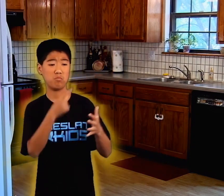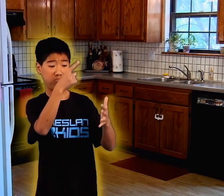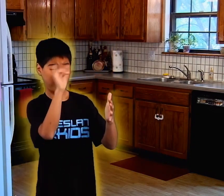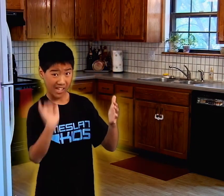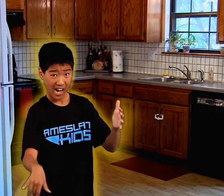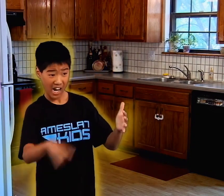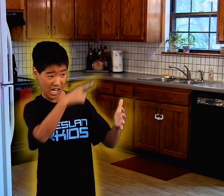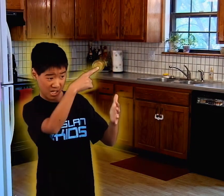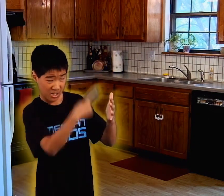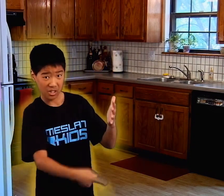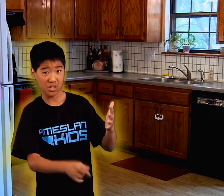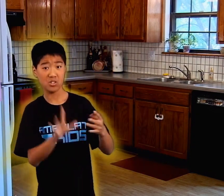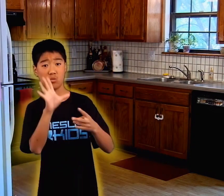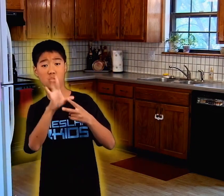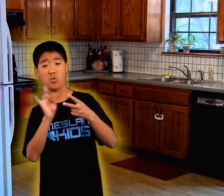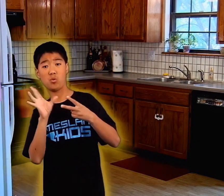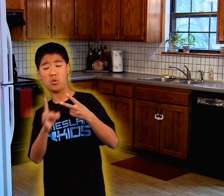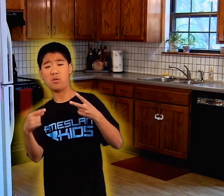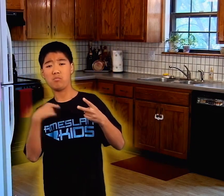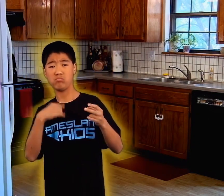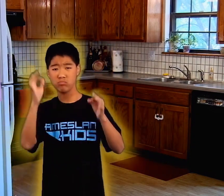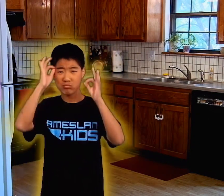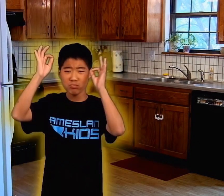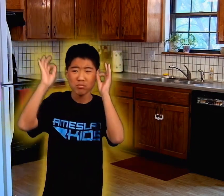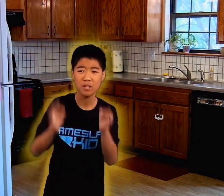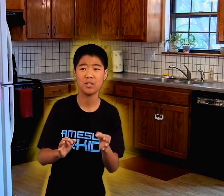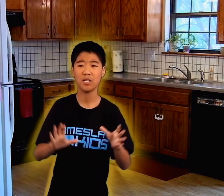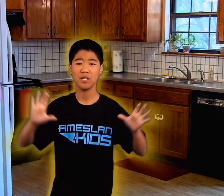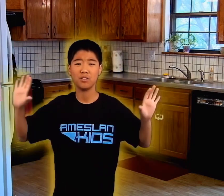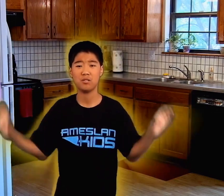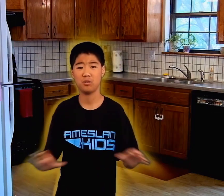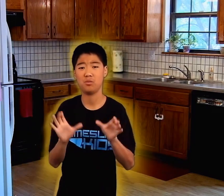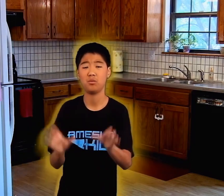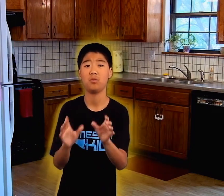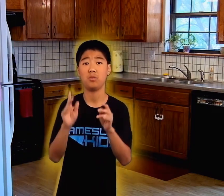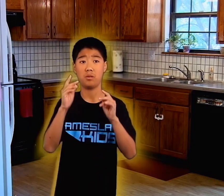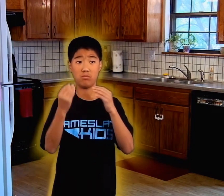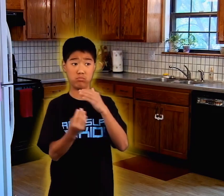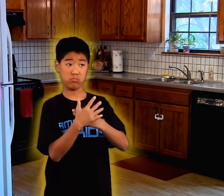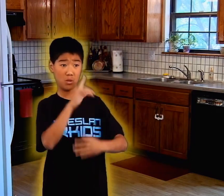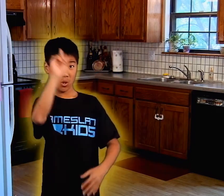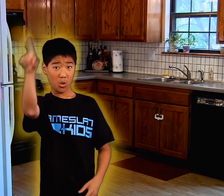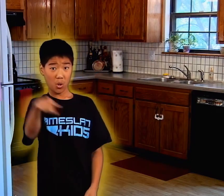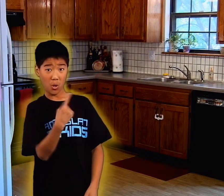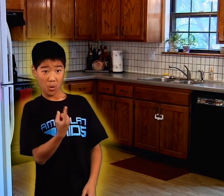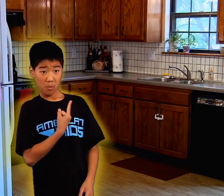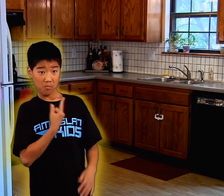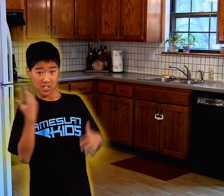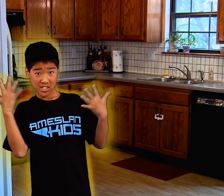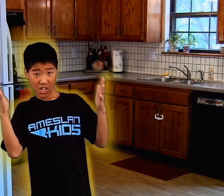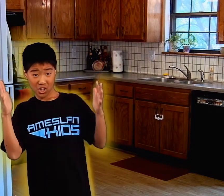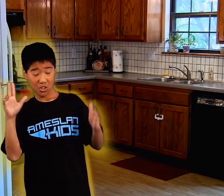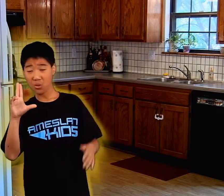EVERY CHOICE YOU MAKE, EVERY STEP YOU TAKE,